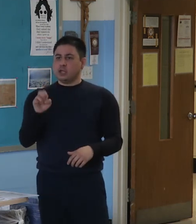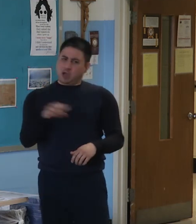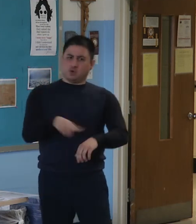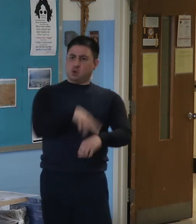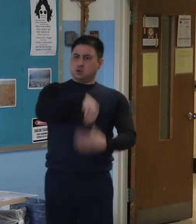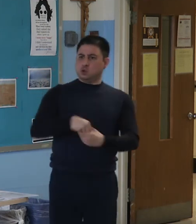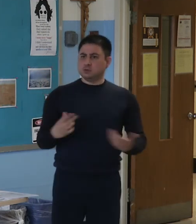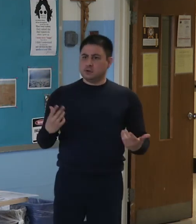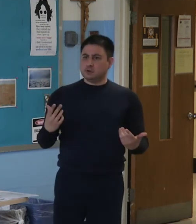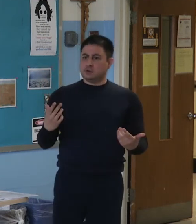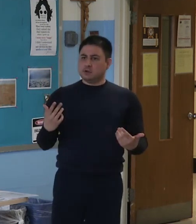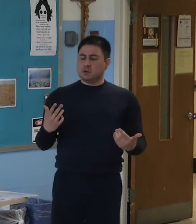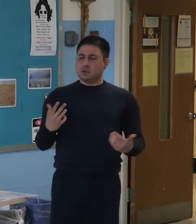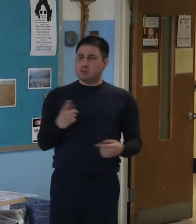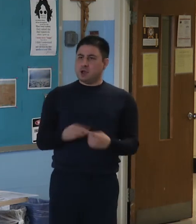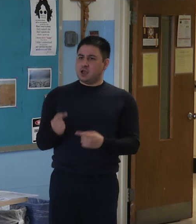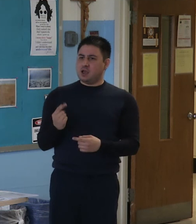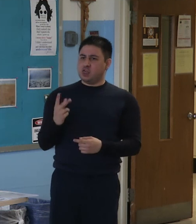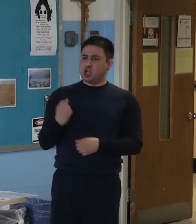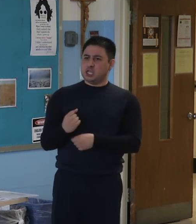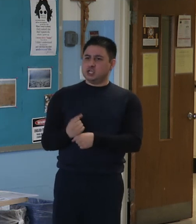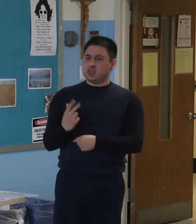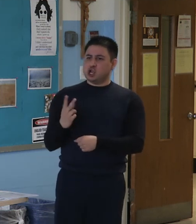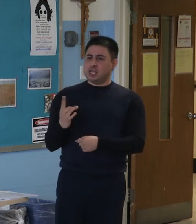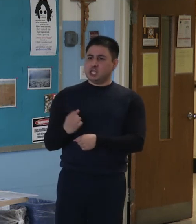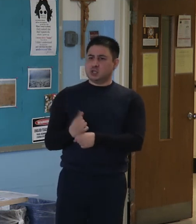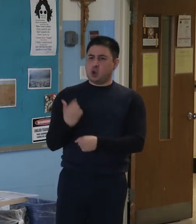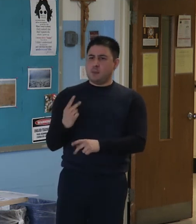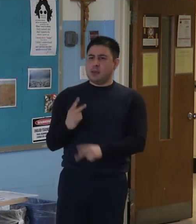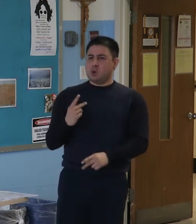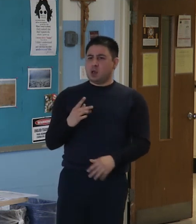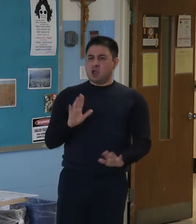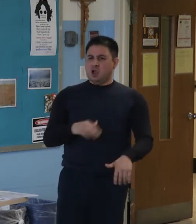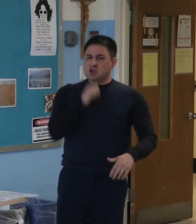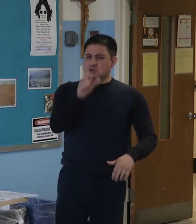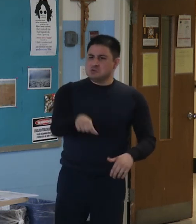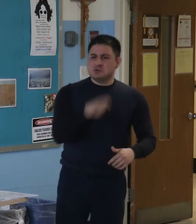to do that." And I'm thinking, 38 years ago, you know, when I was in the seminary,